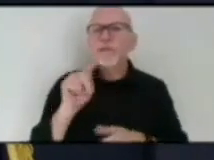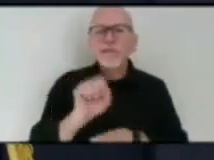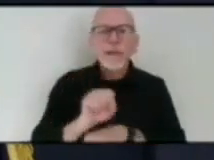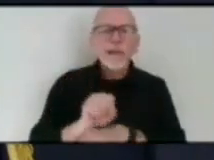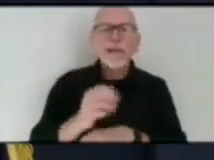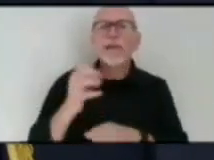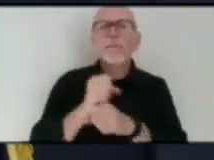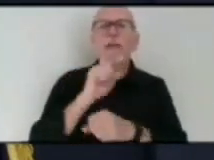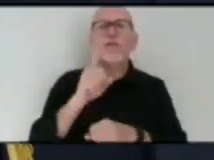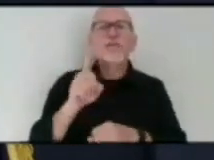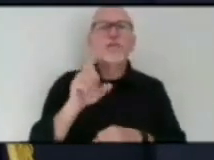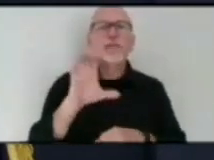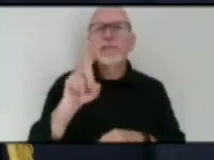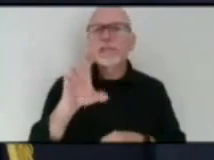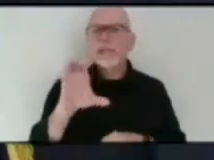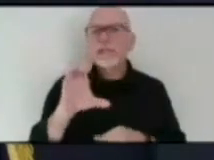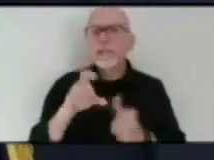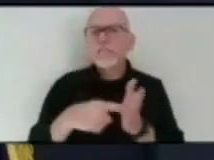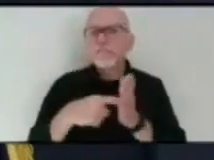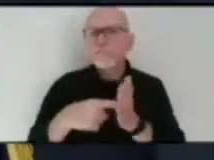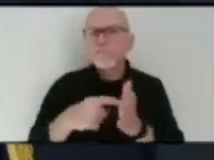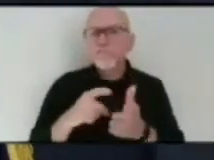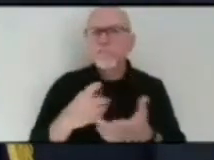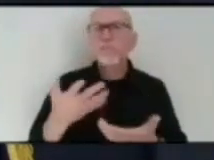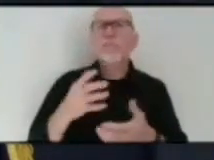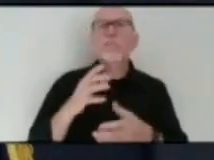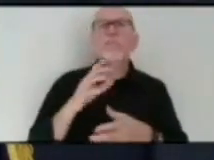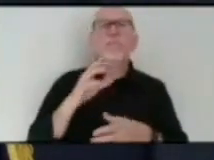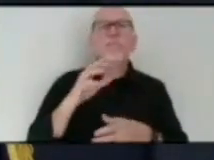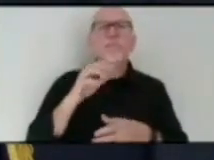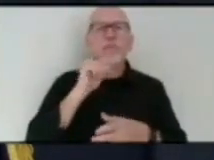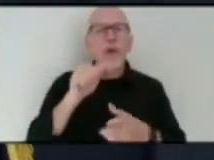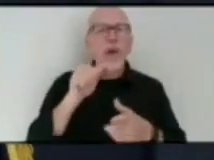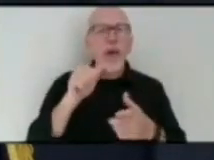met reminding people not to let your guard down to keep your masculine to